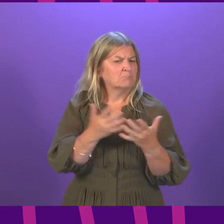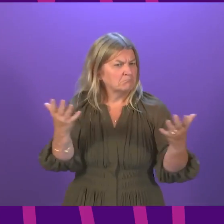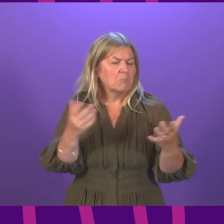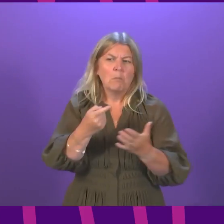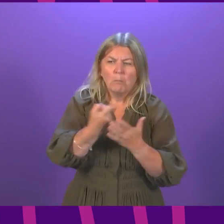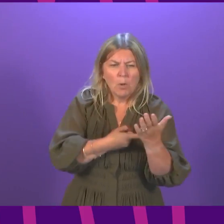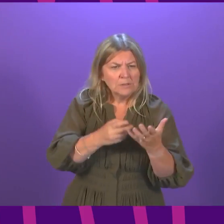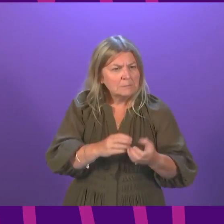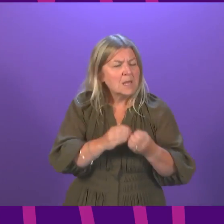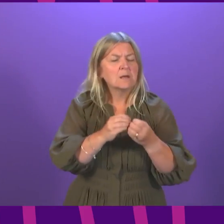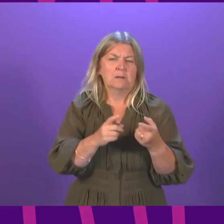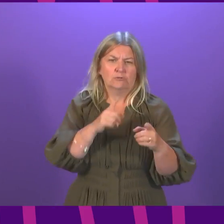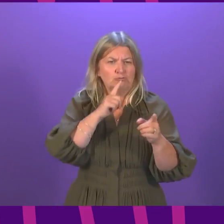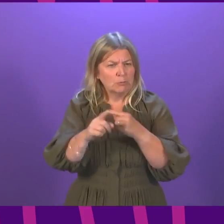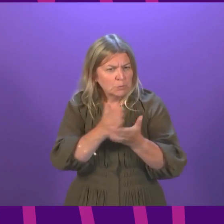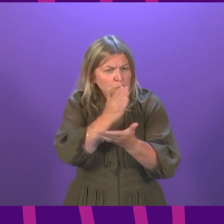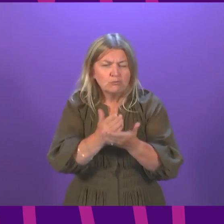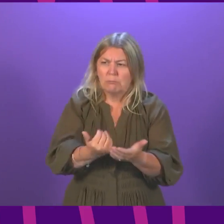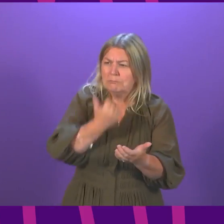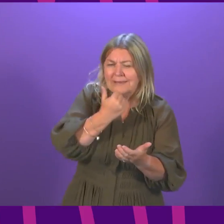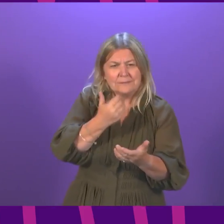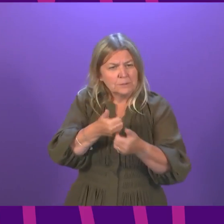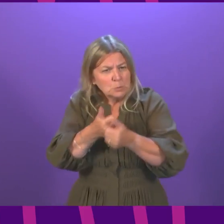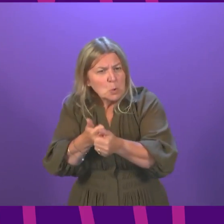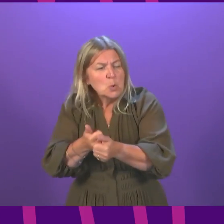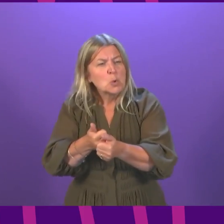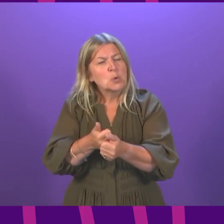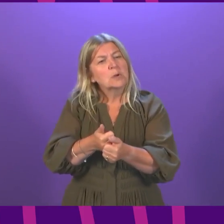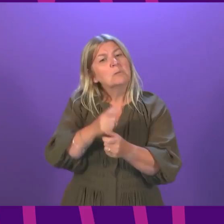more people get into treatment but this strategy will be undermined if the needs of people